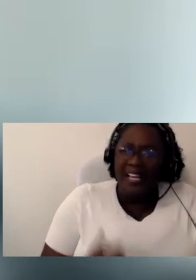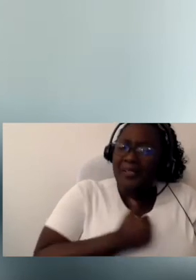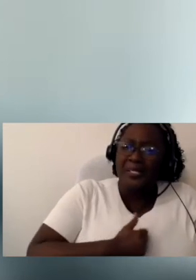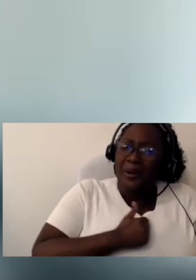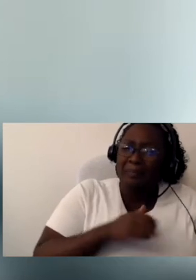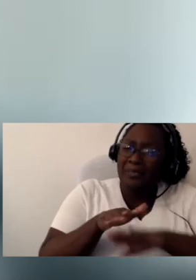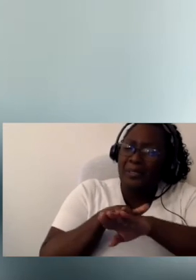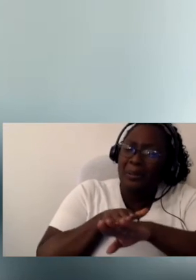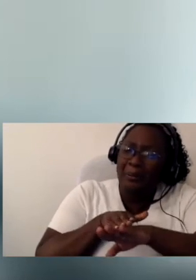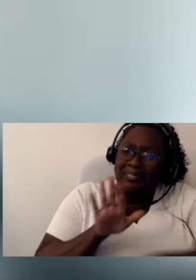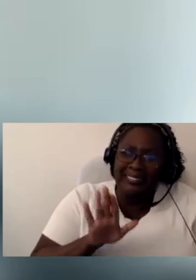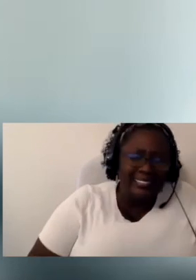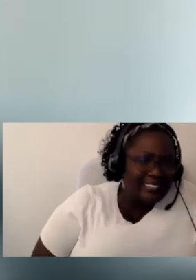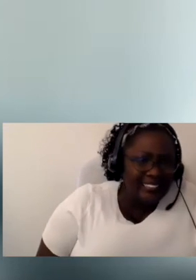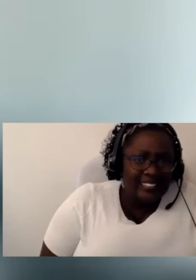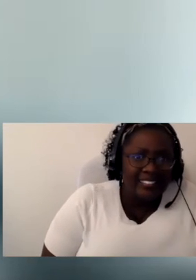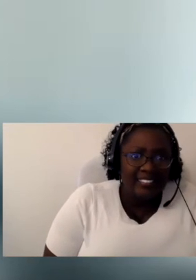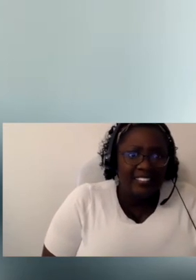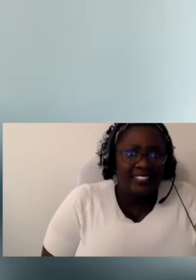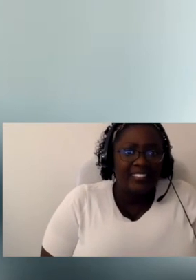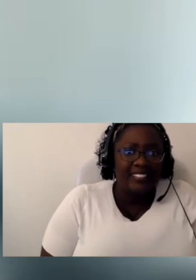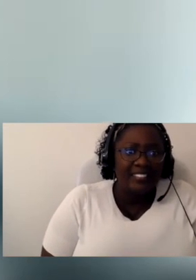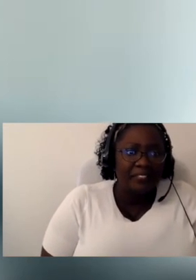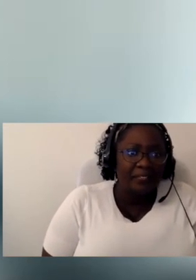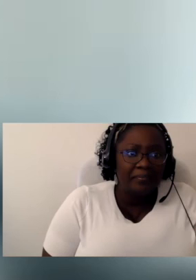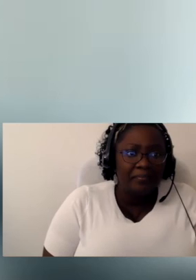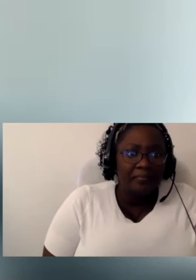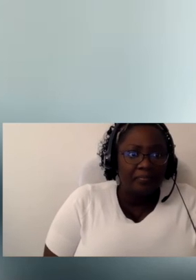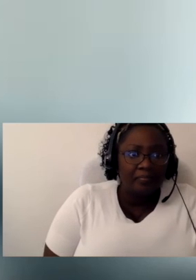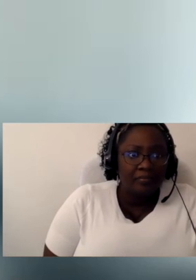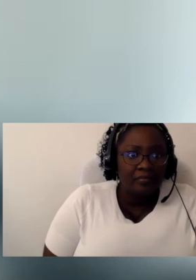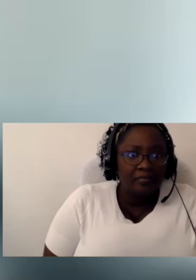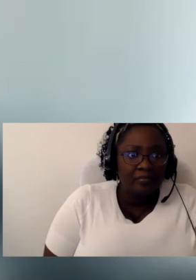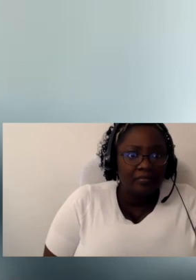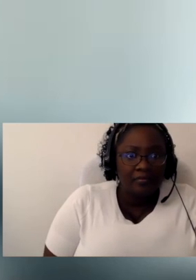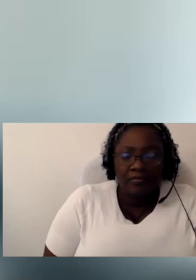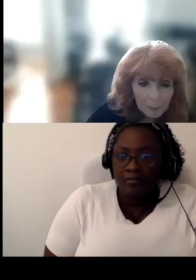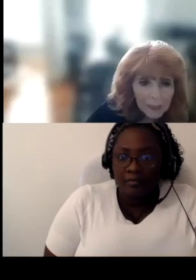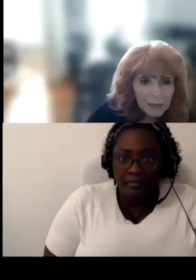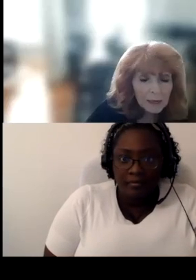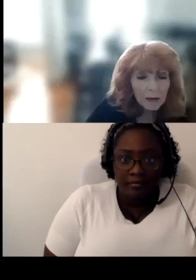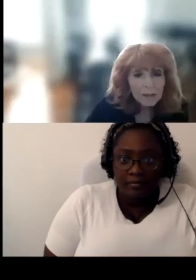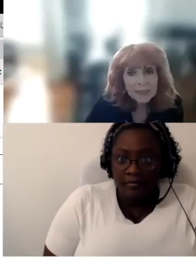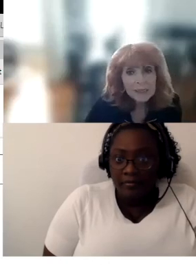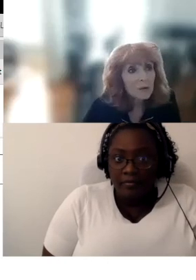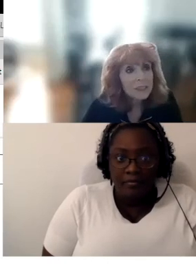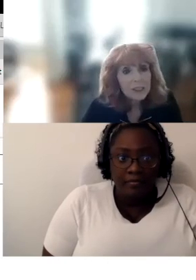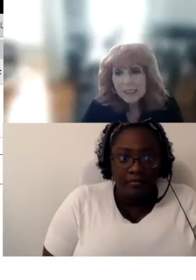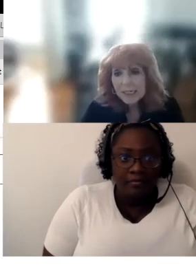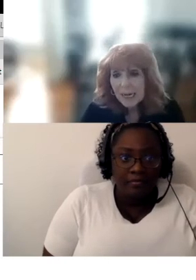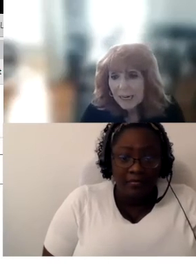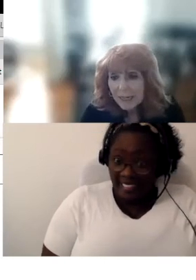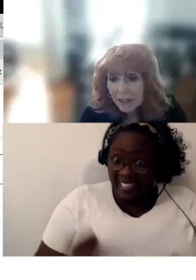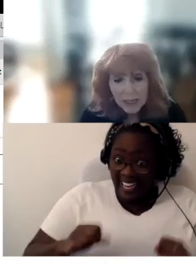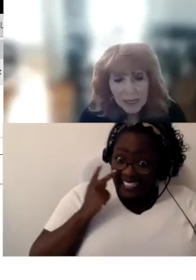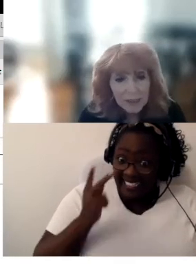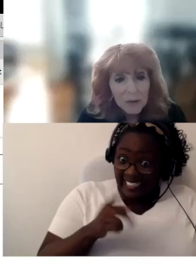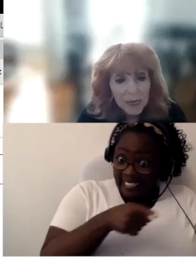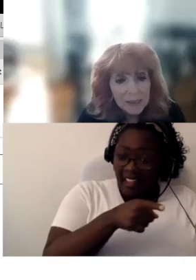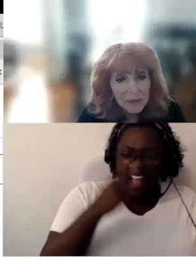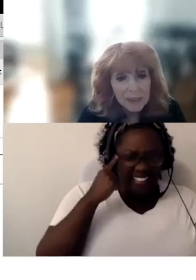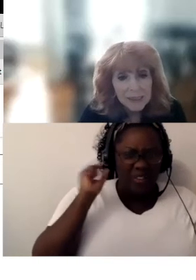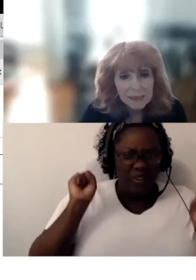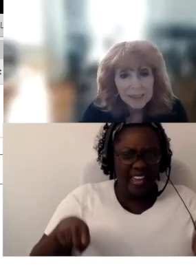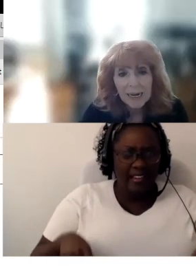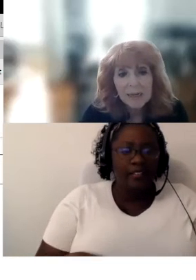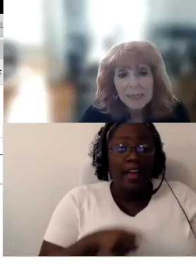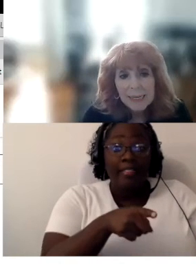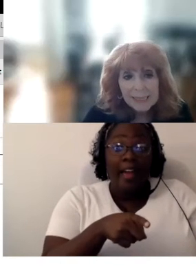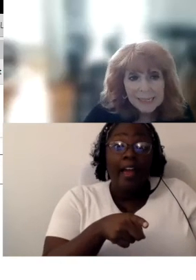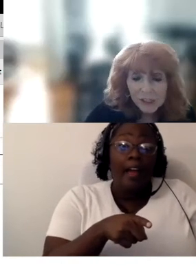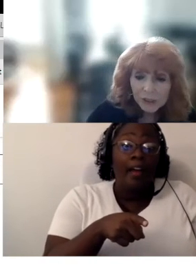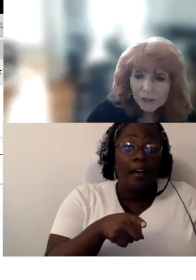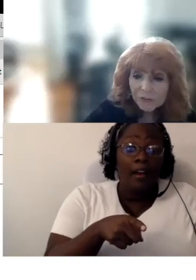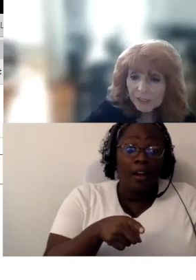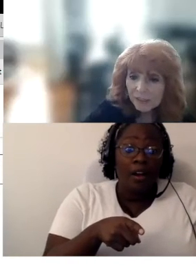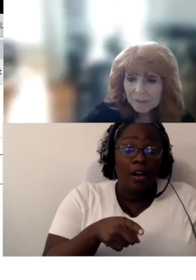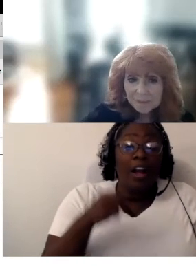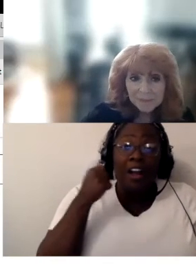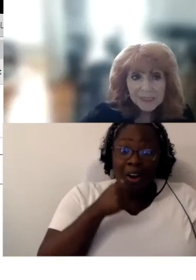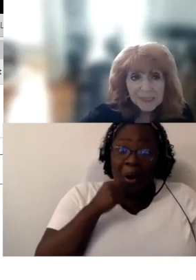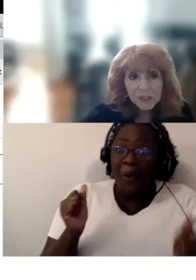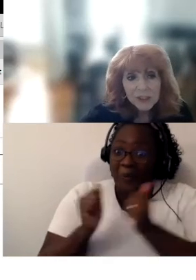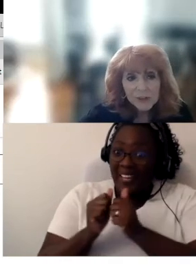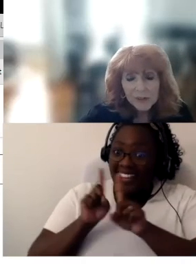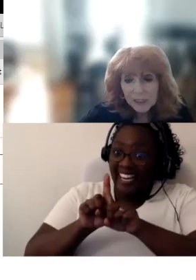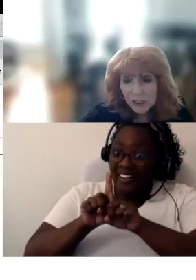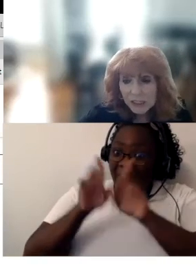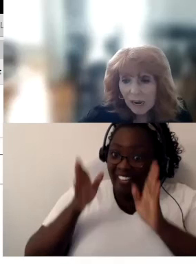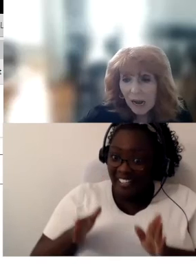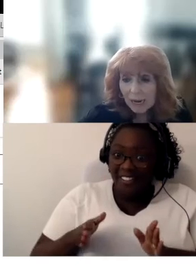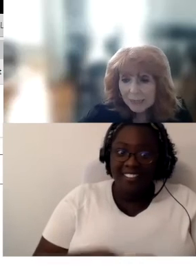Okay, so can you see that I think you can. Okay, so this little gal. That’s her intervener.